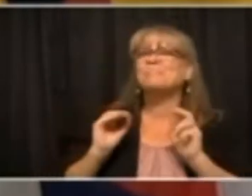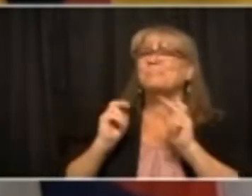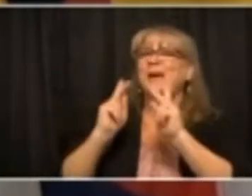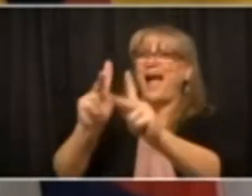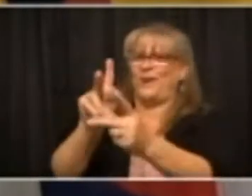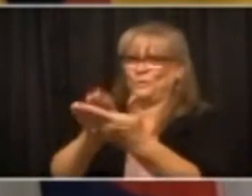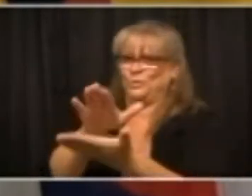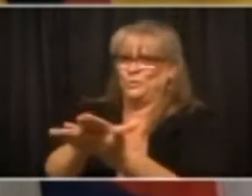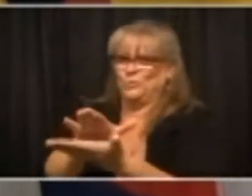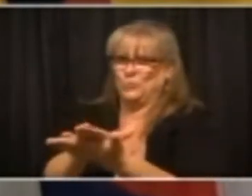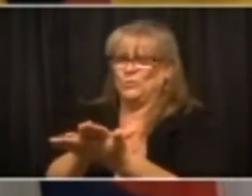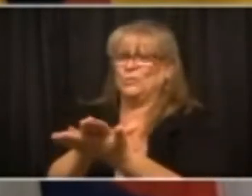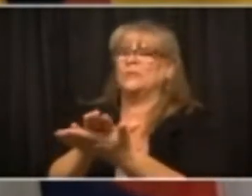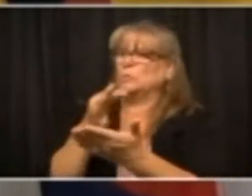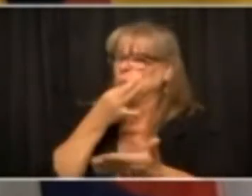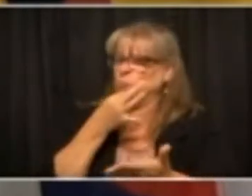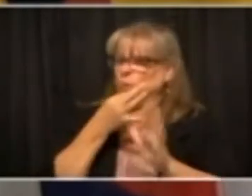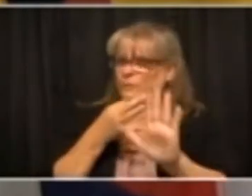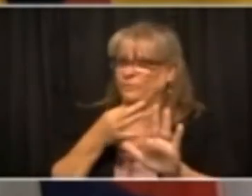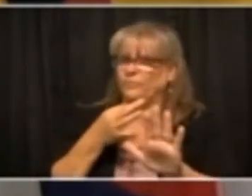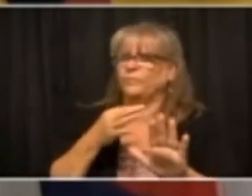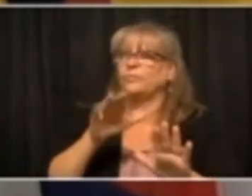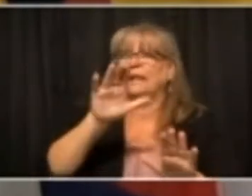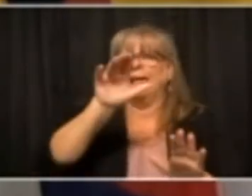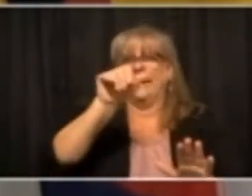up our exceptional efforts